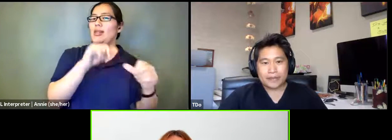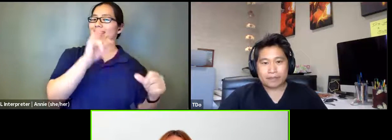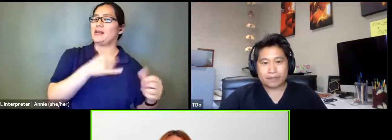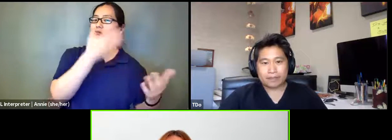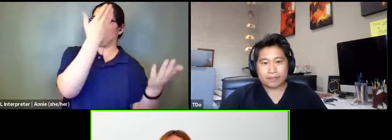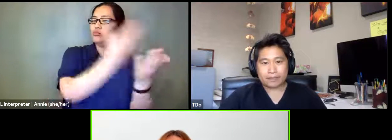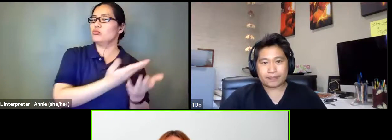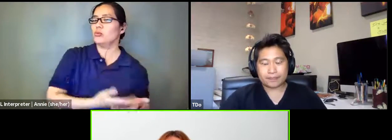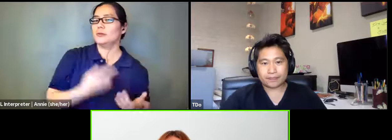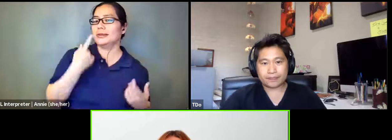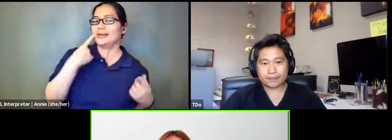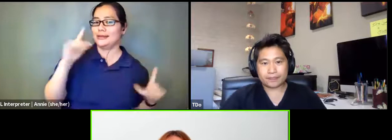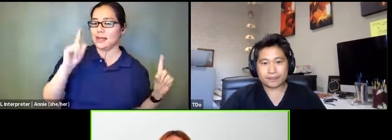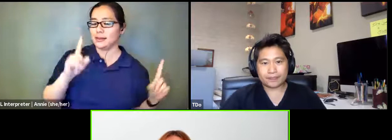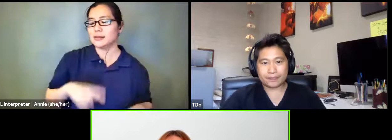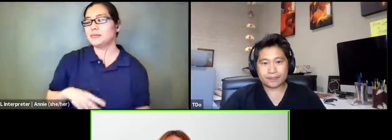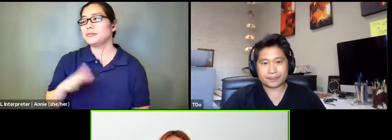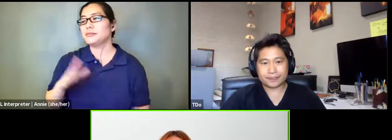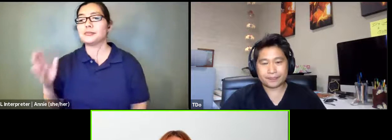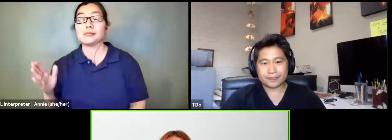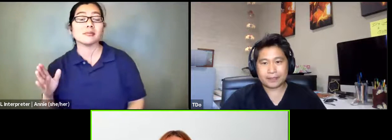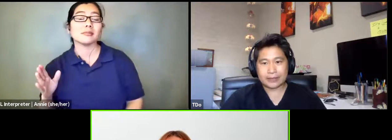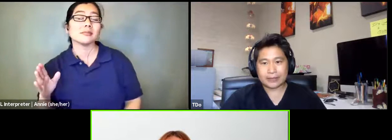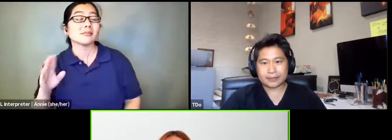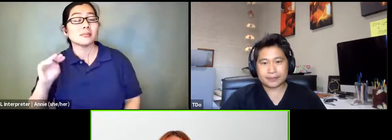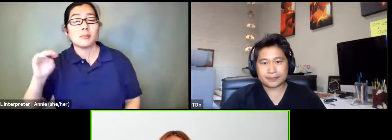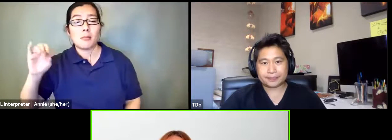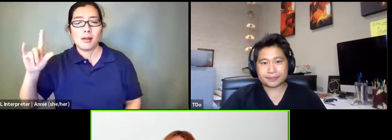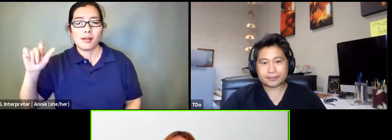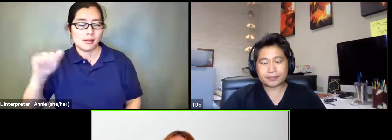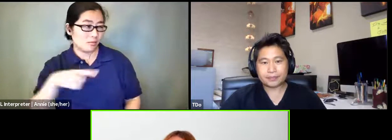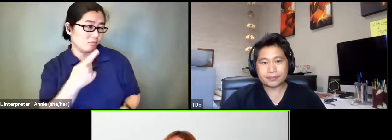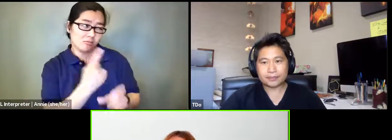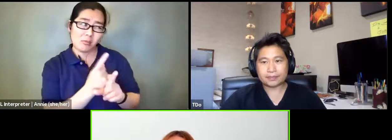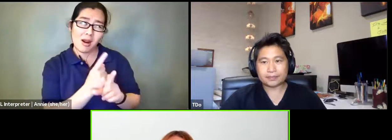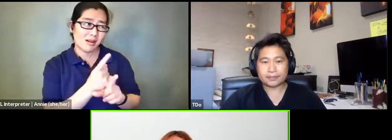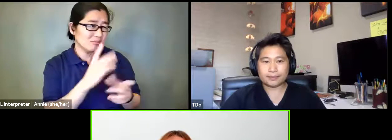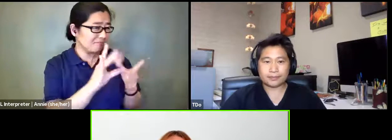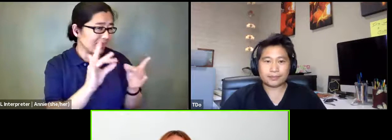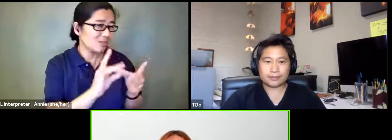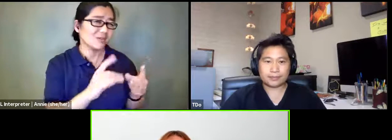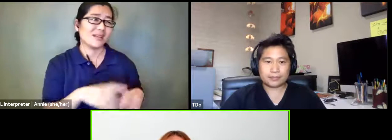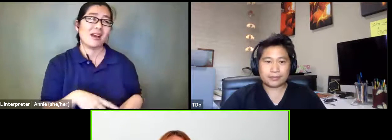time. Behavior change takes time. Building empathy sometimes takes time as well. And,